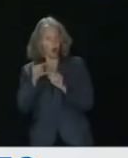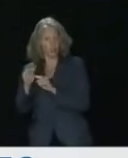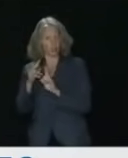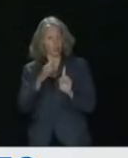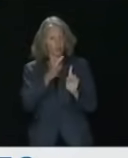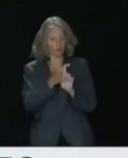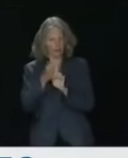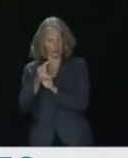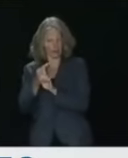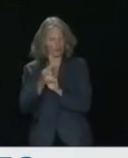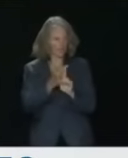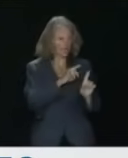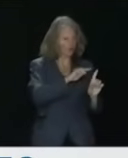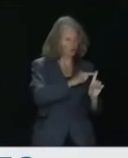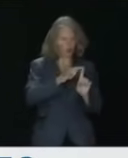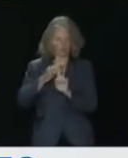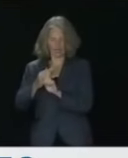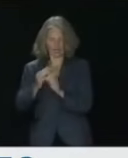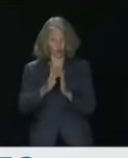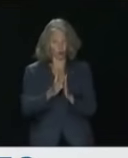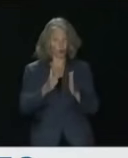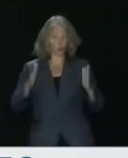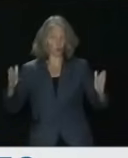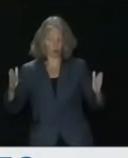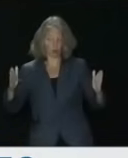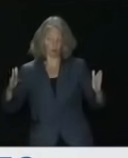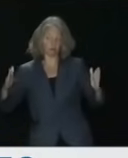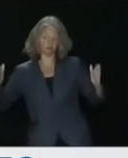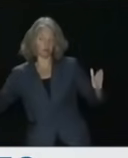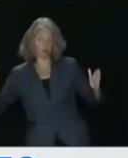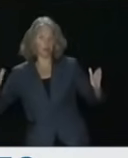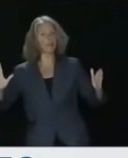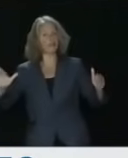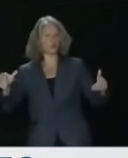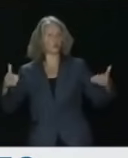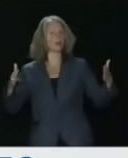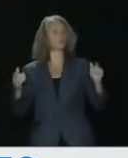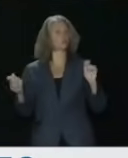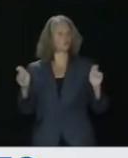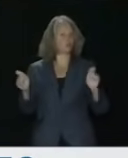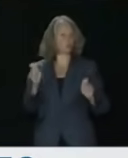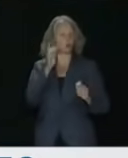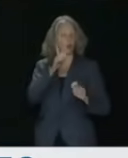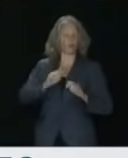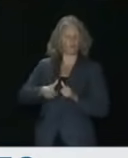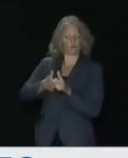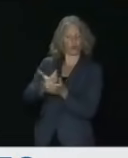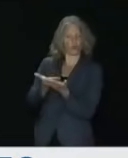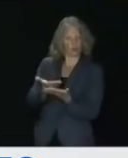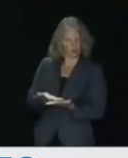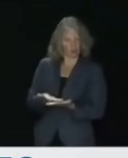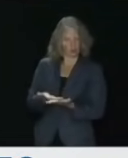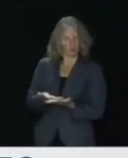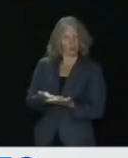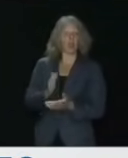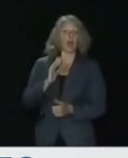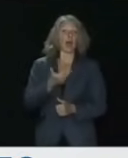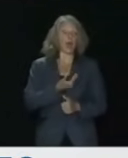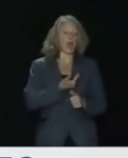NACI CONTINUES TO -- TO COSTLY MONITOR THE EFFECTIVENESS OF EXTENDING DOSE INTERVALS AND WILL UPDATE RECOMMENDATIONS AS